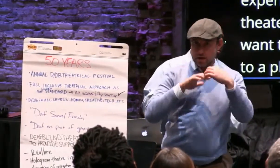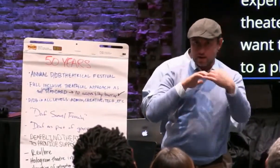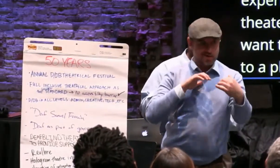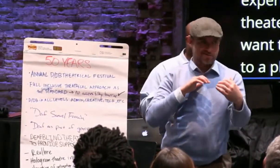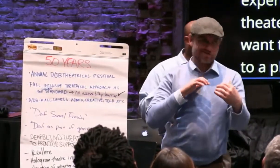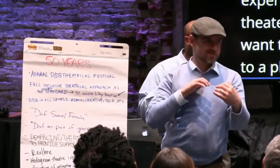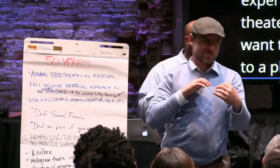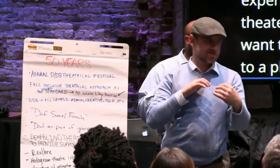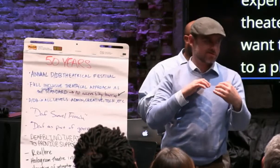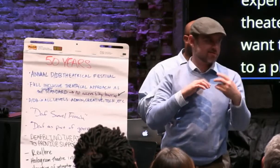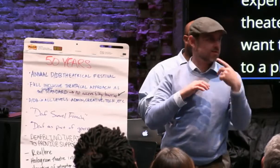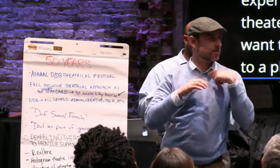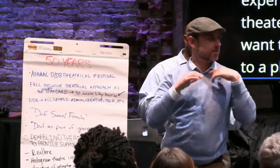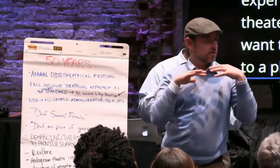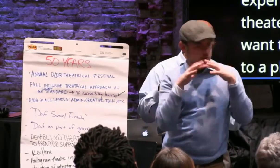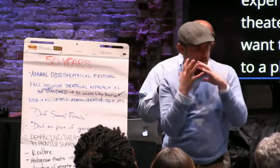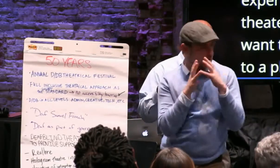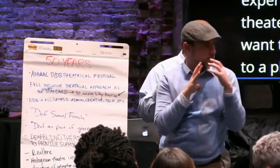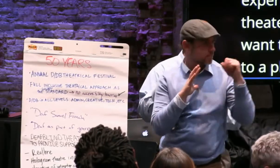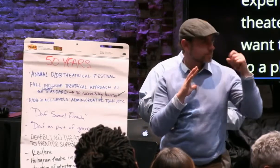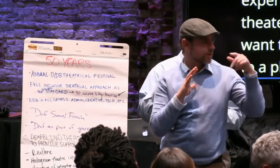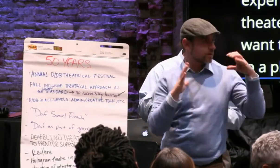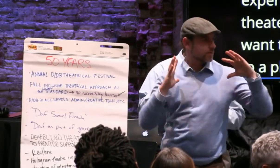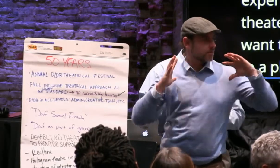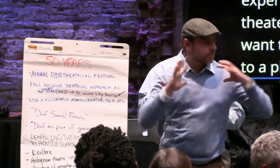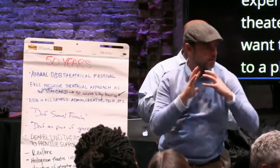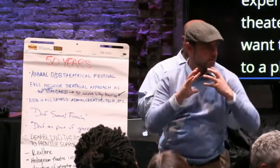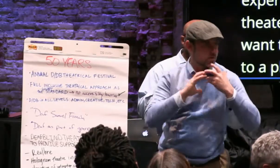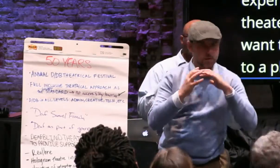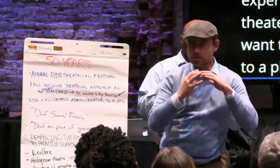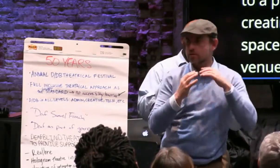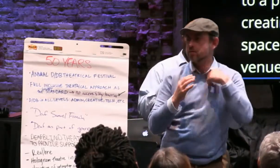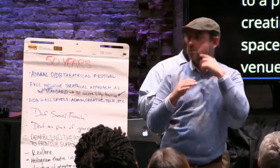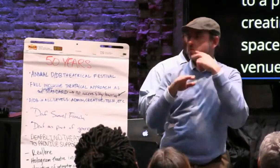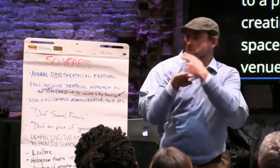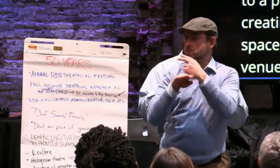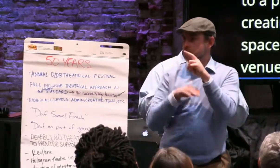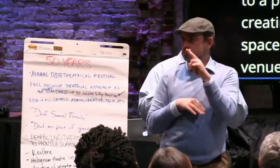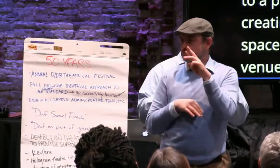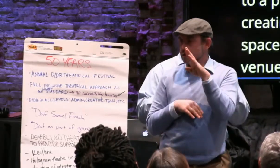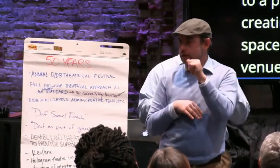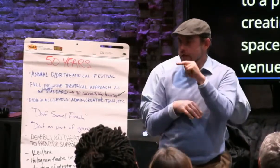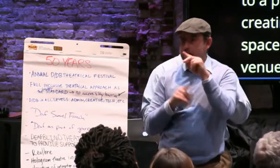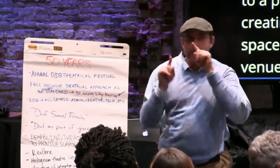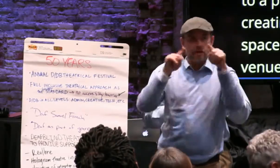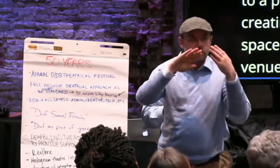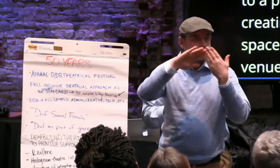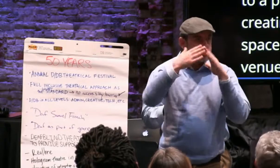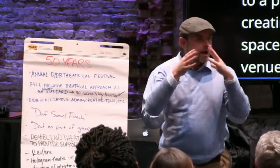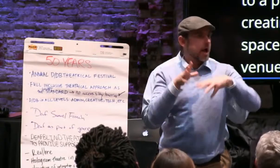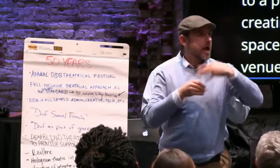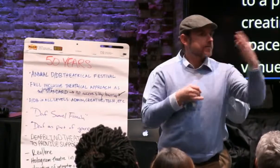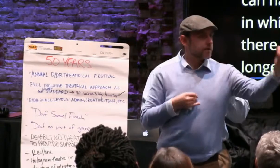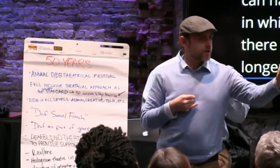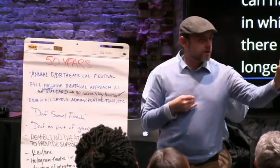in which connection can happen in which there is no longer a fourth wall but a communal theatrical space